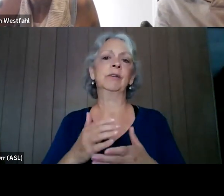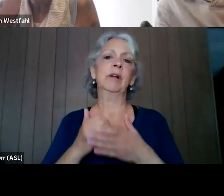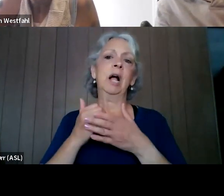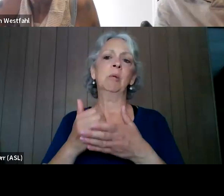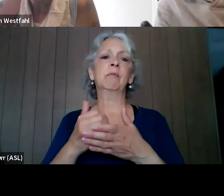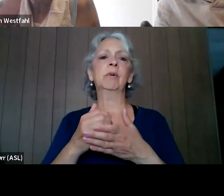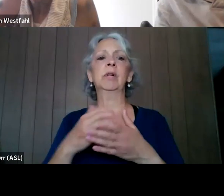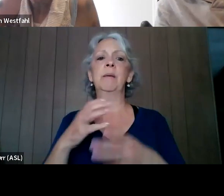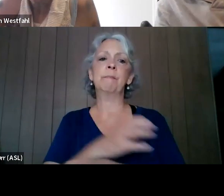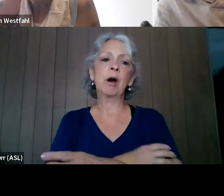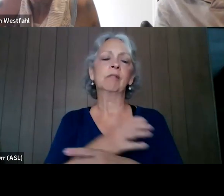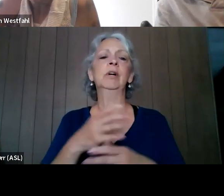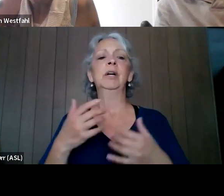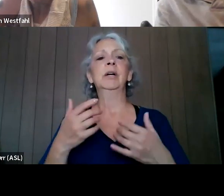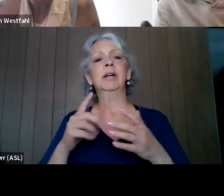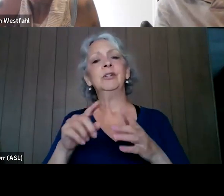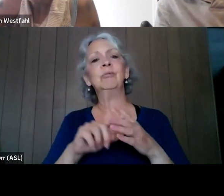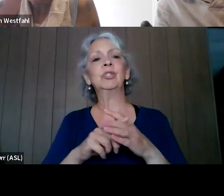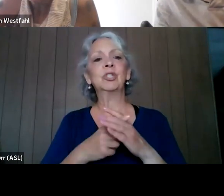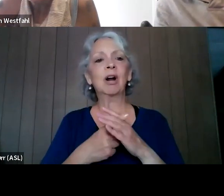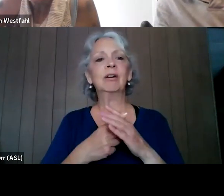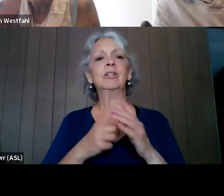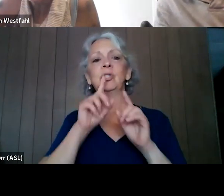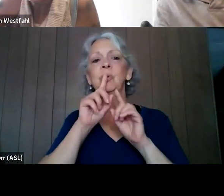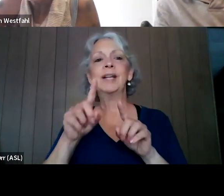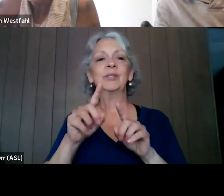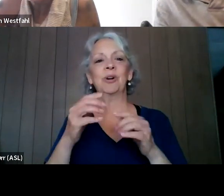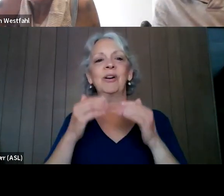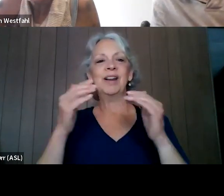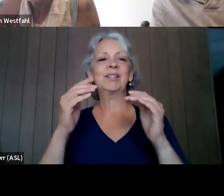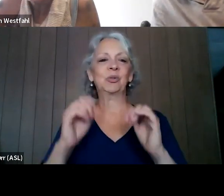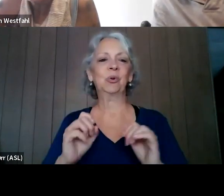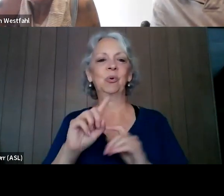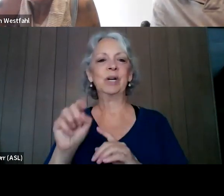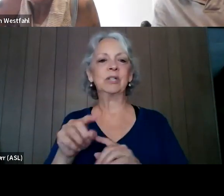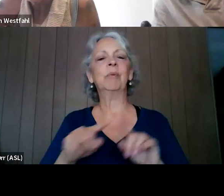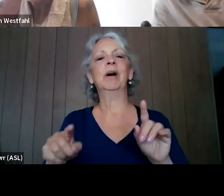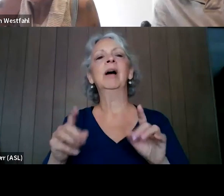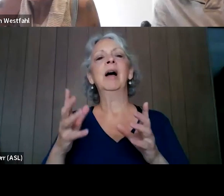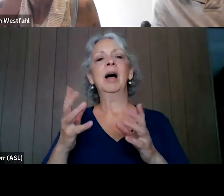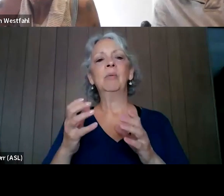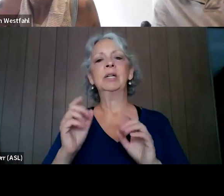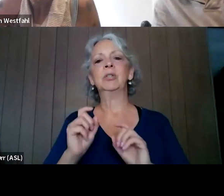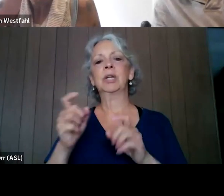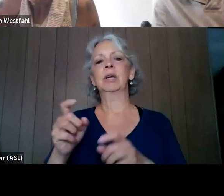and you actually started to kind of answer the next question that we have, but I do wanna give Brian and Hillary a chance